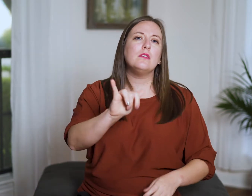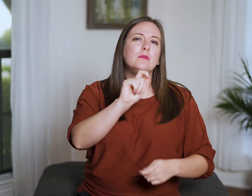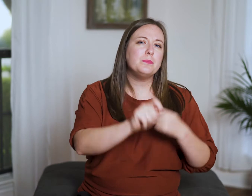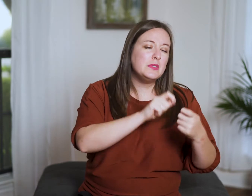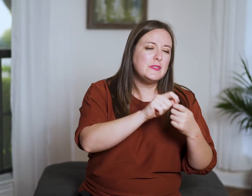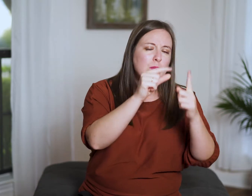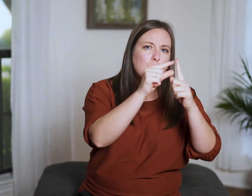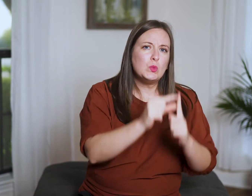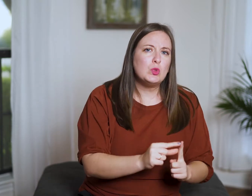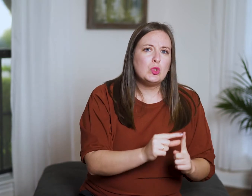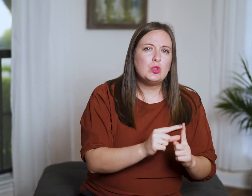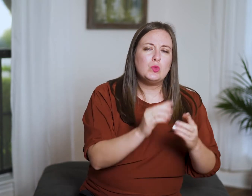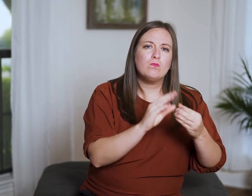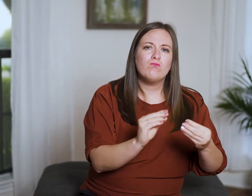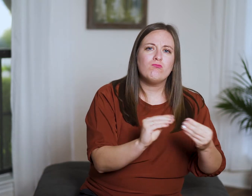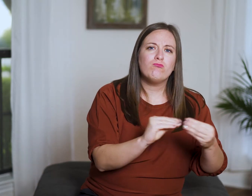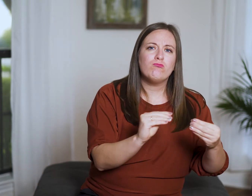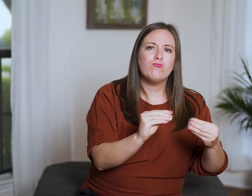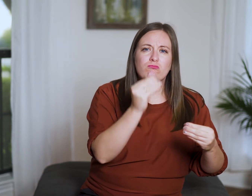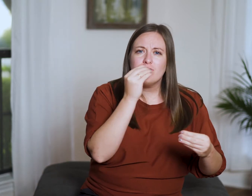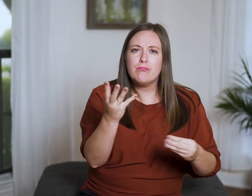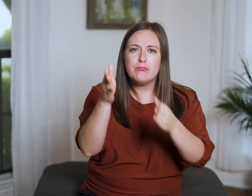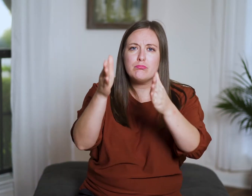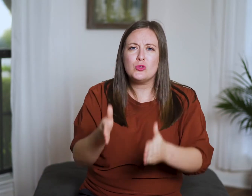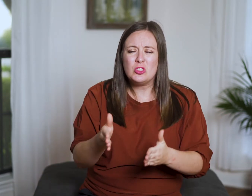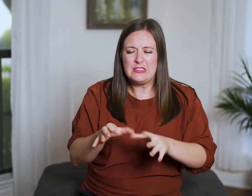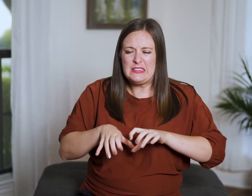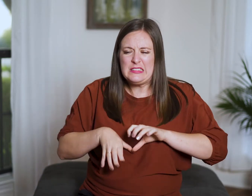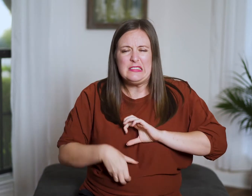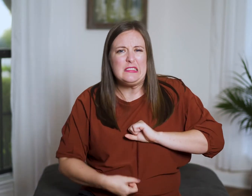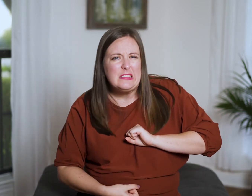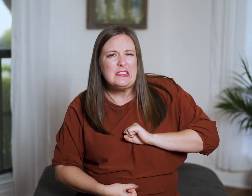like what words we say to a grieving person